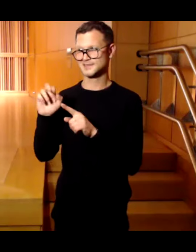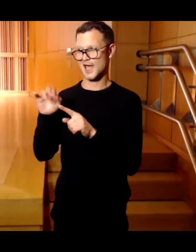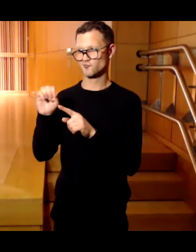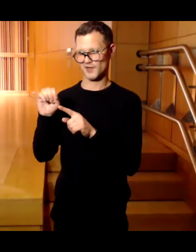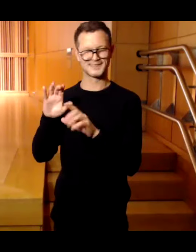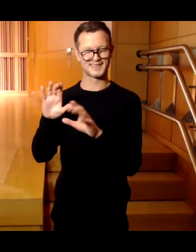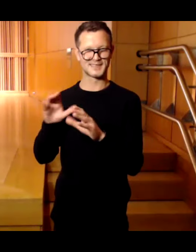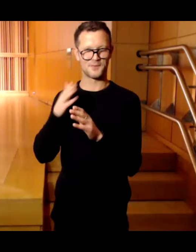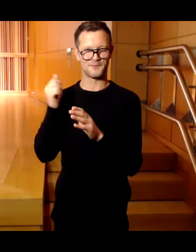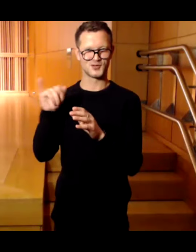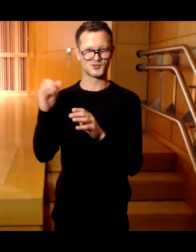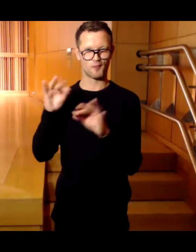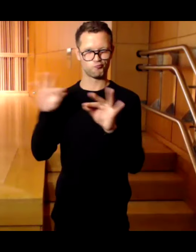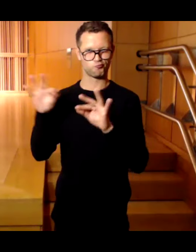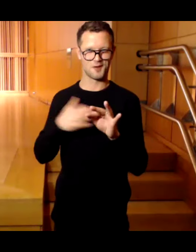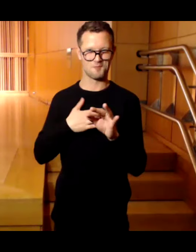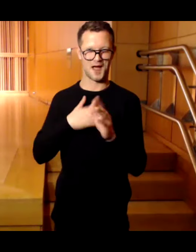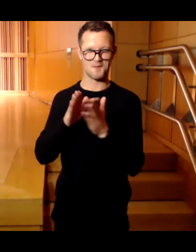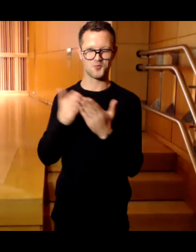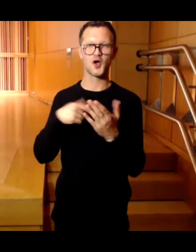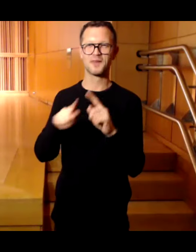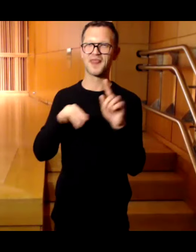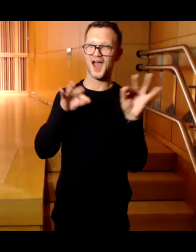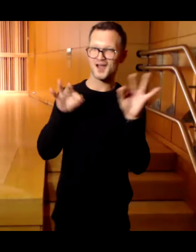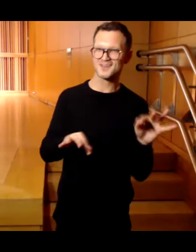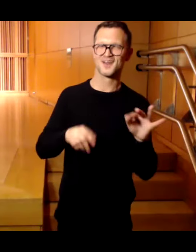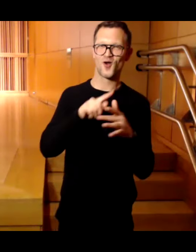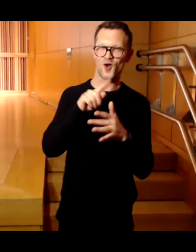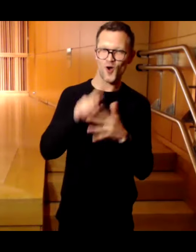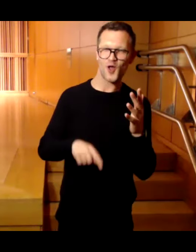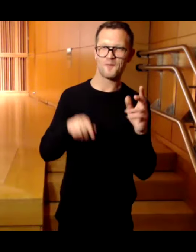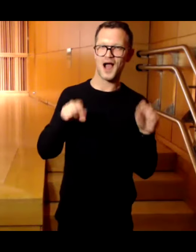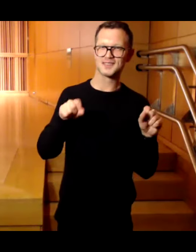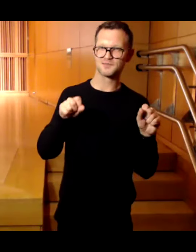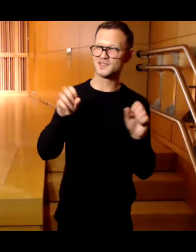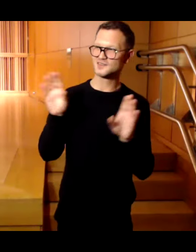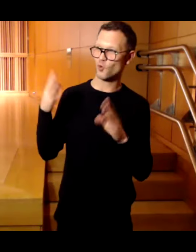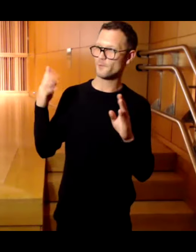Cruises the possibilities and portals opened by Roberts Field generating.